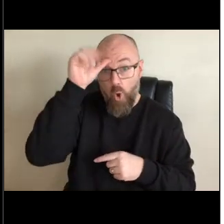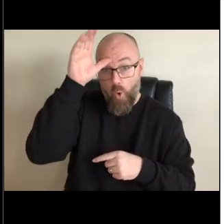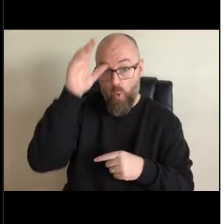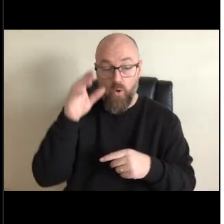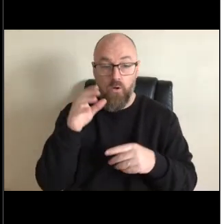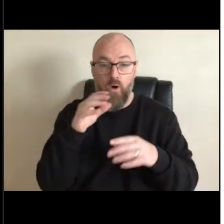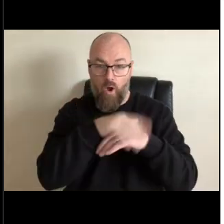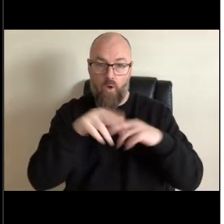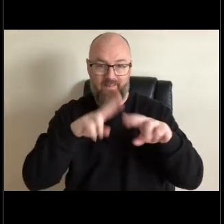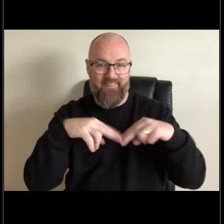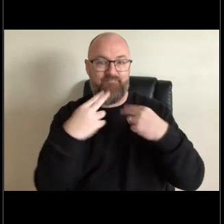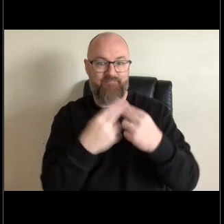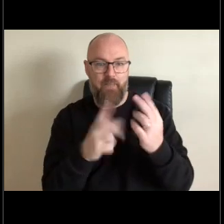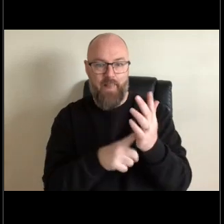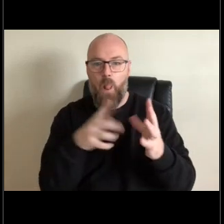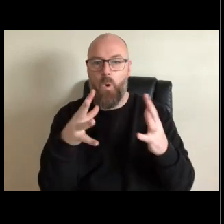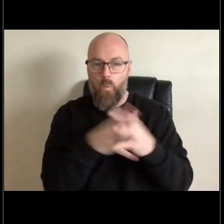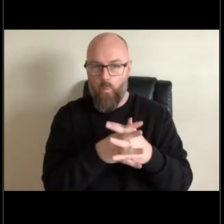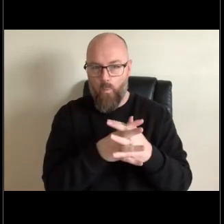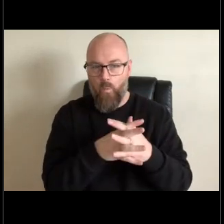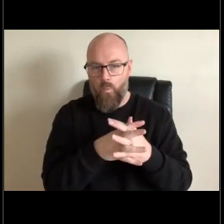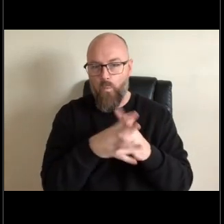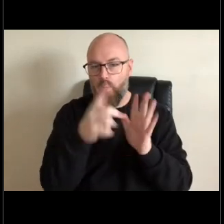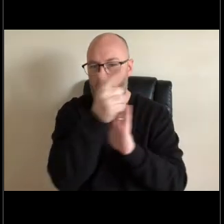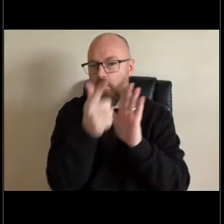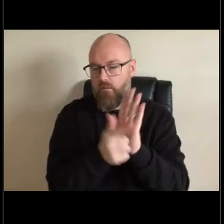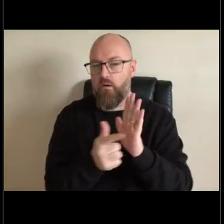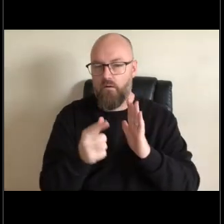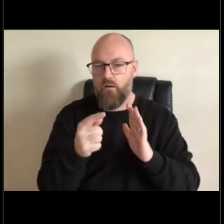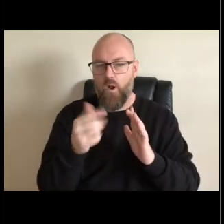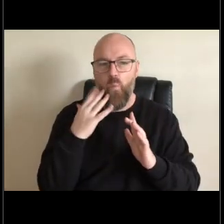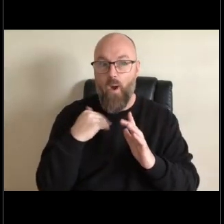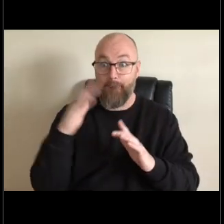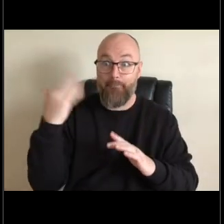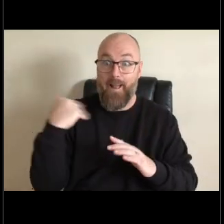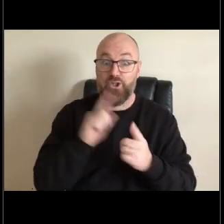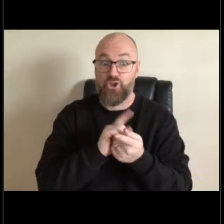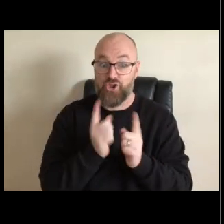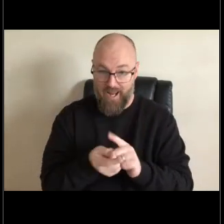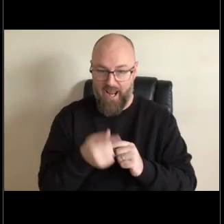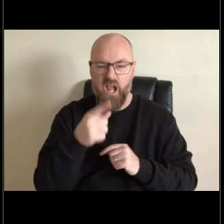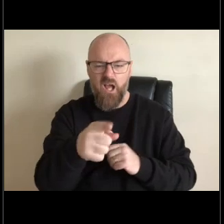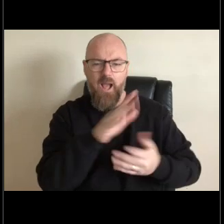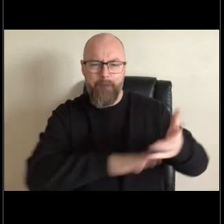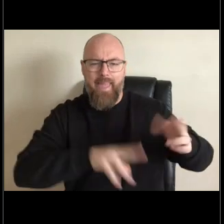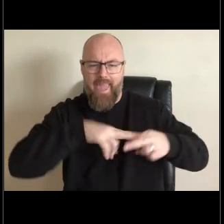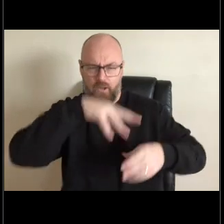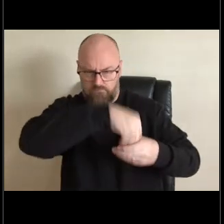last changed so I'll just launch this one for now so the question is the parenting sections of the Family Law Act have changed a few times since